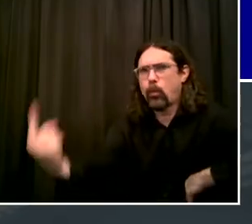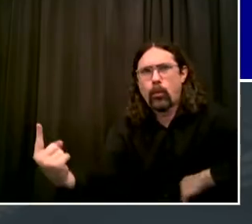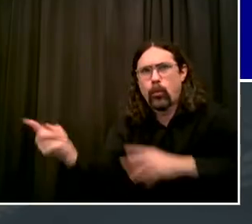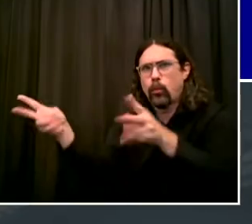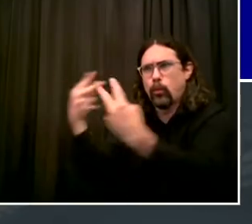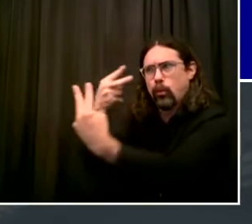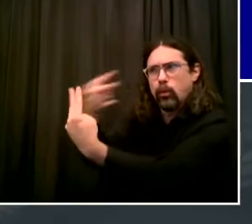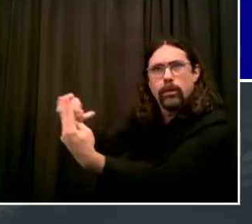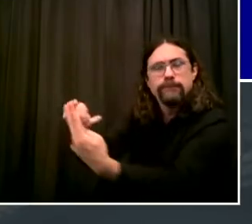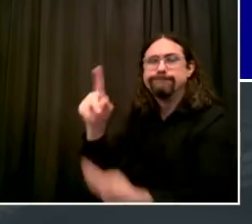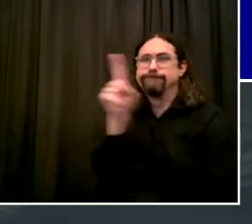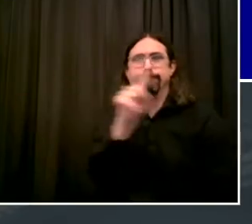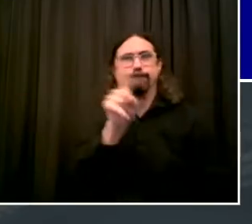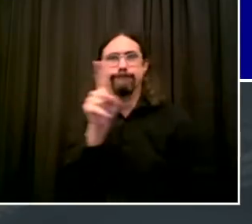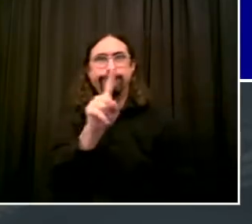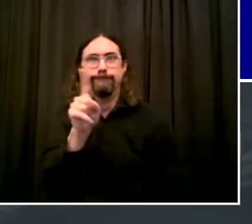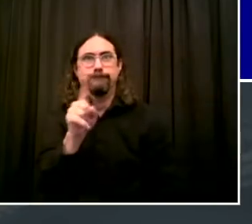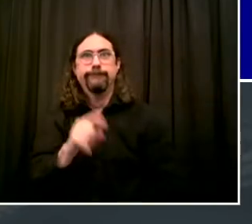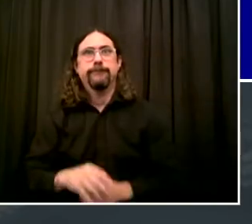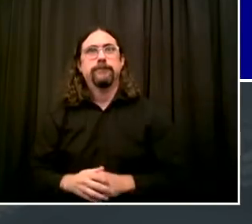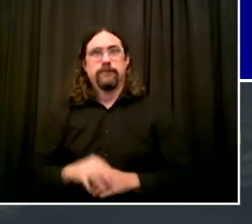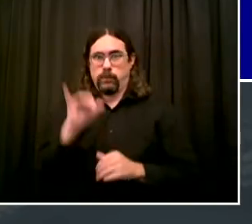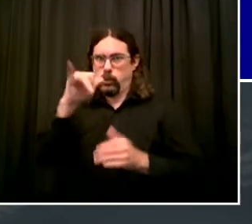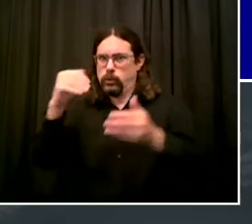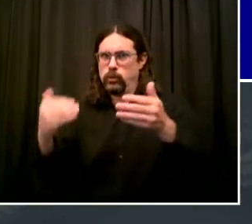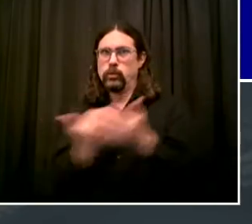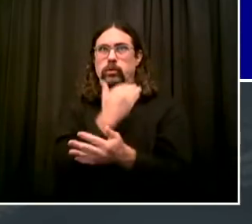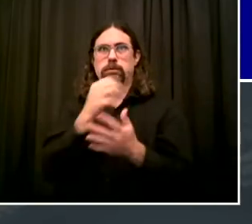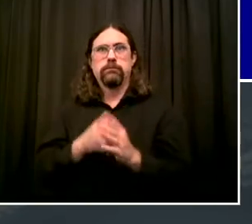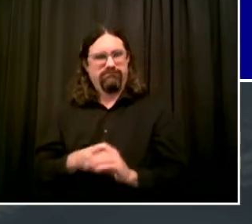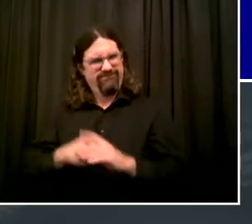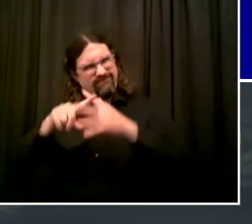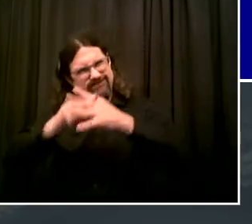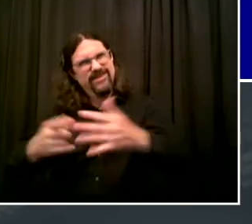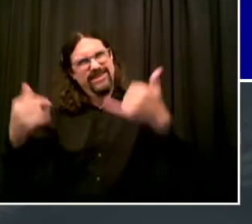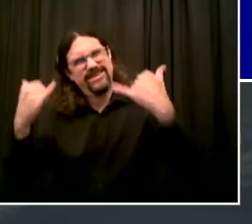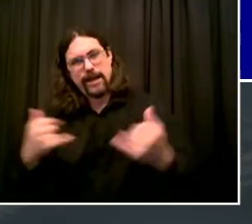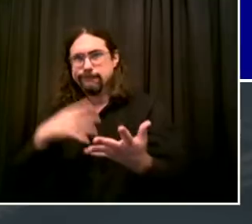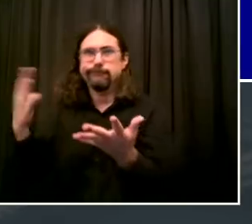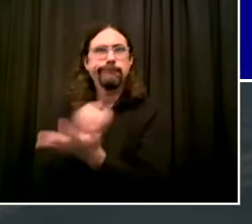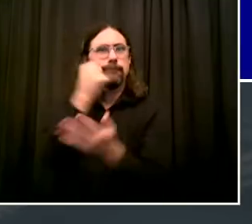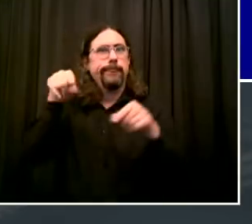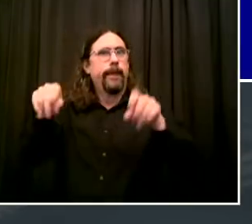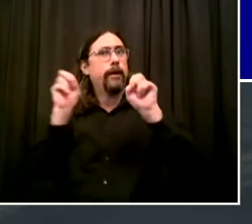ALTOGETHR.E WE HAVE PROVEN THAT WE CAN KEEP JAILS SAFE WITH MUCH LESS USE